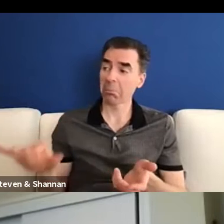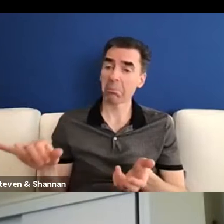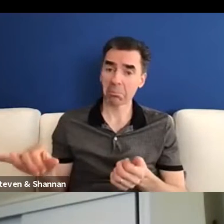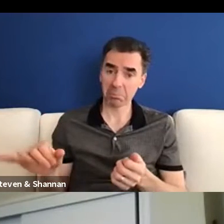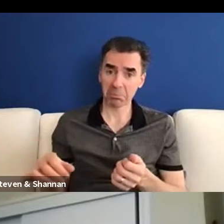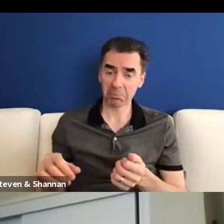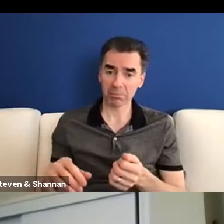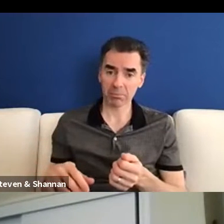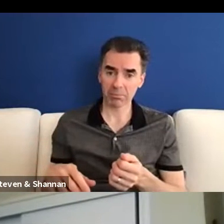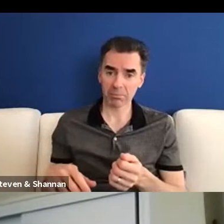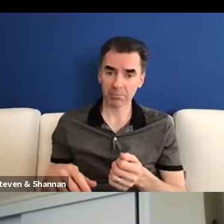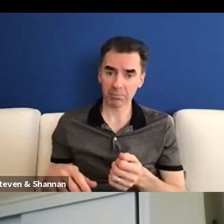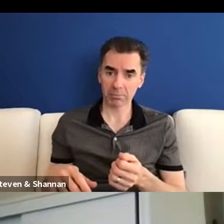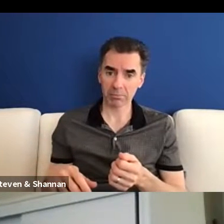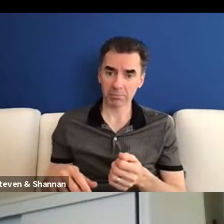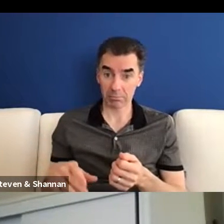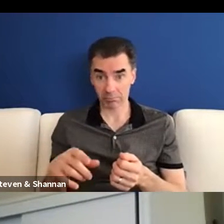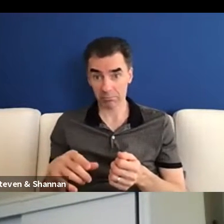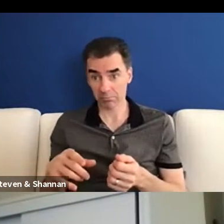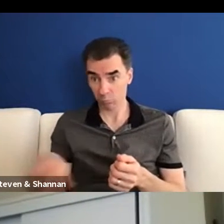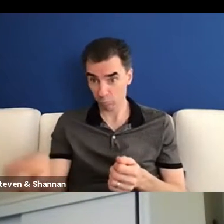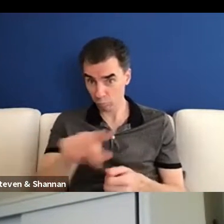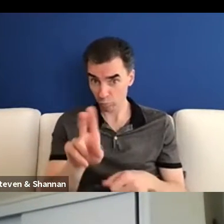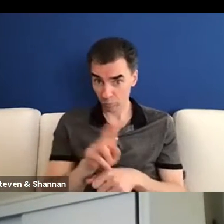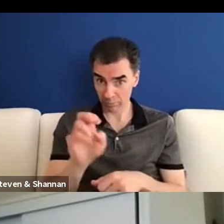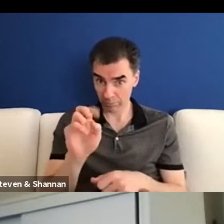Jodie Steeley: Is there a miss out way you guys use Carolyn, you use edge for zoom.